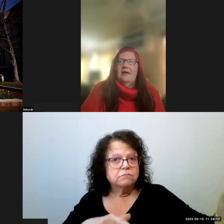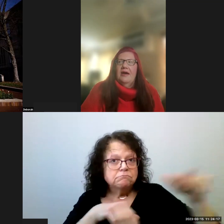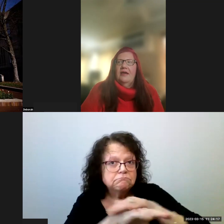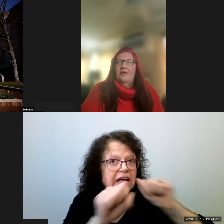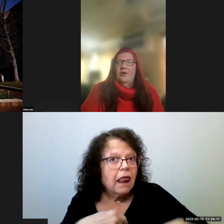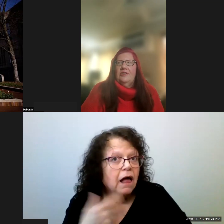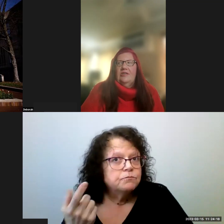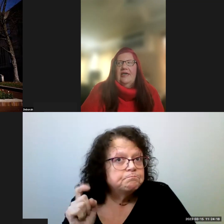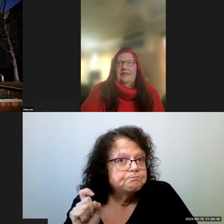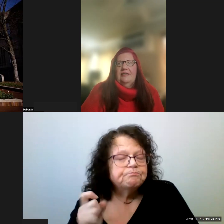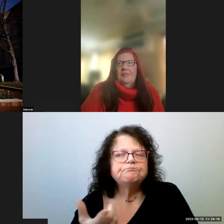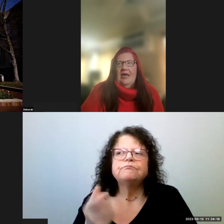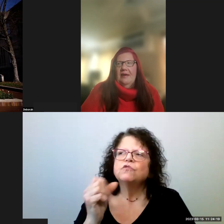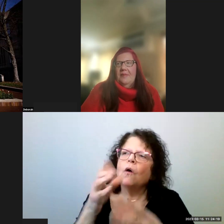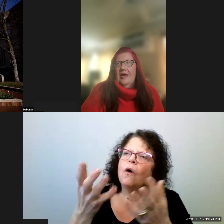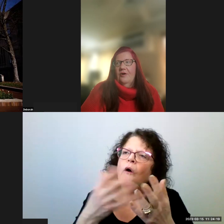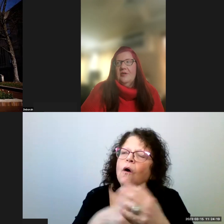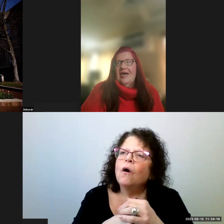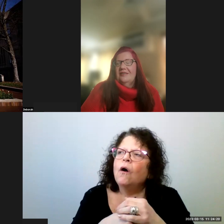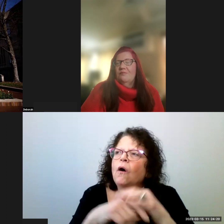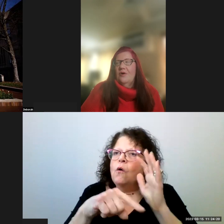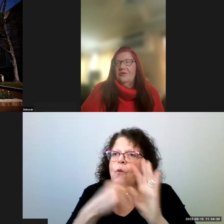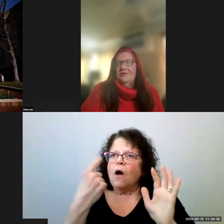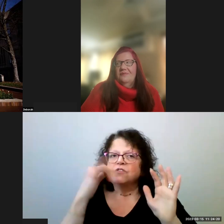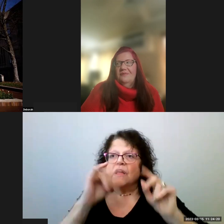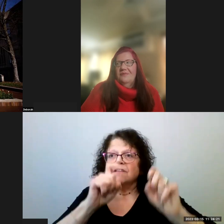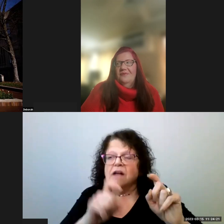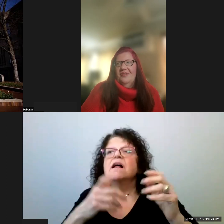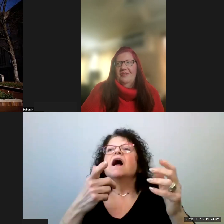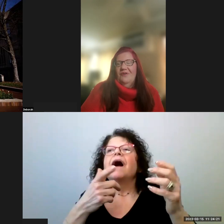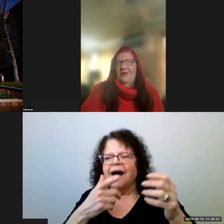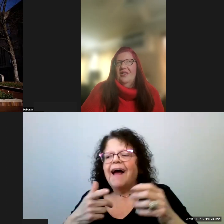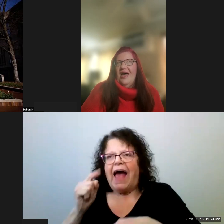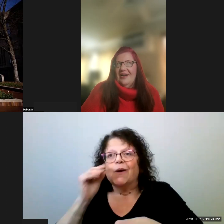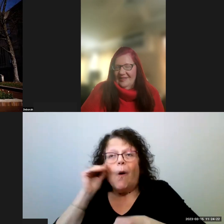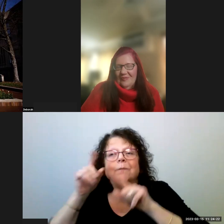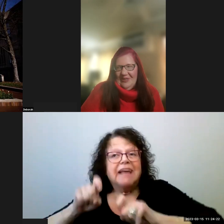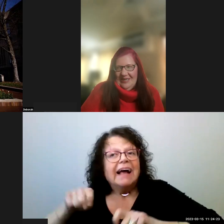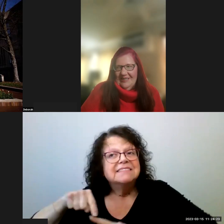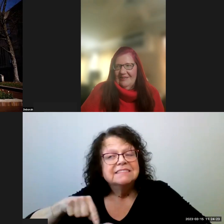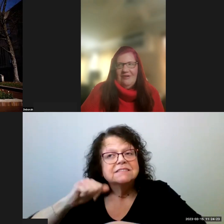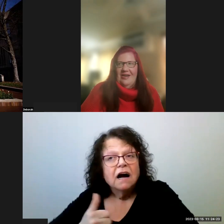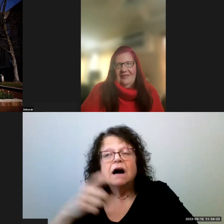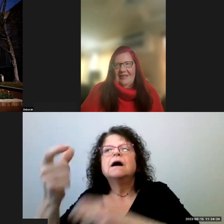get into them? Once the test became at home test, most of -- for a lot of disabilities,